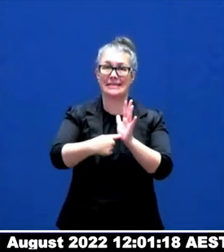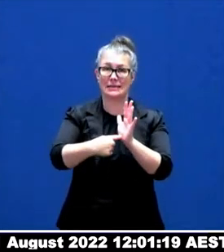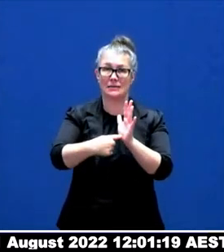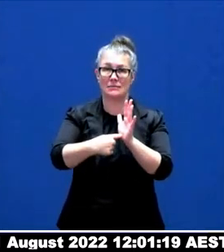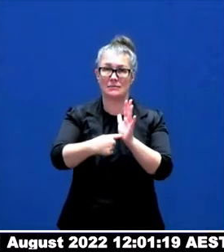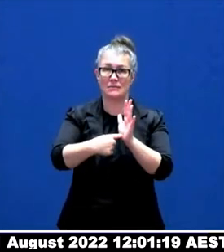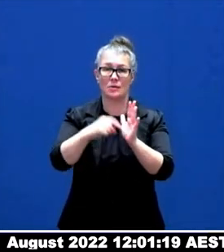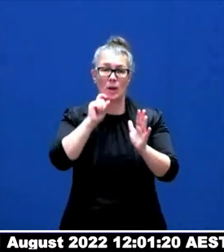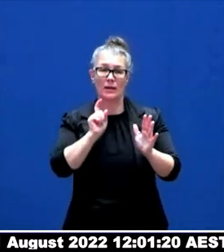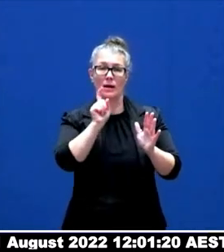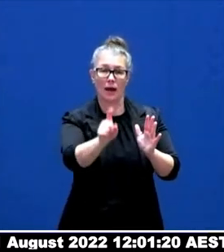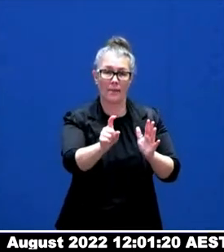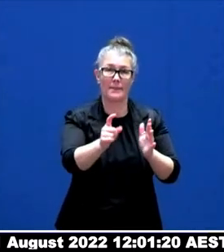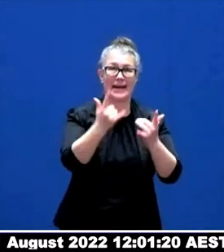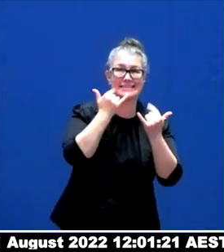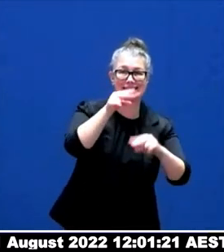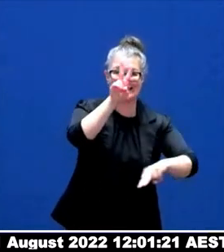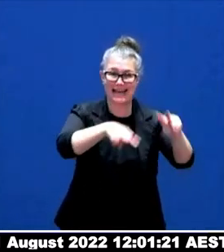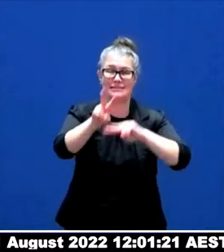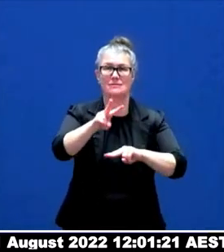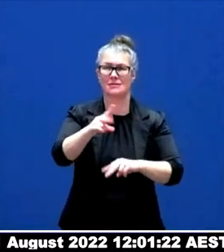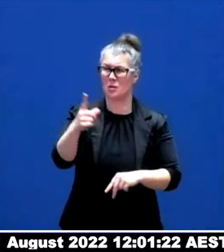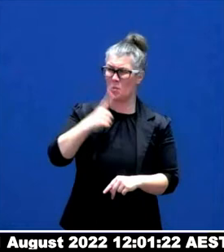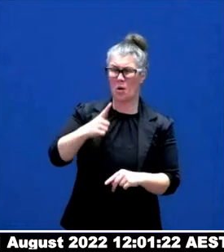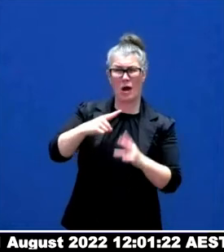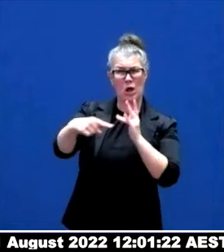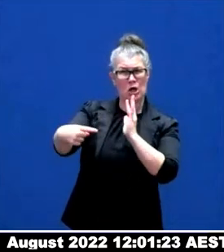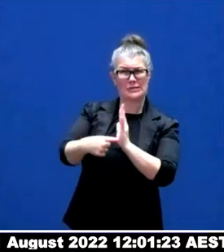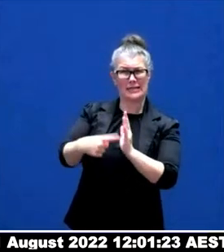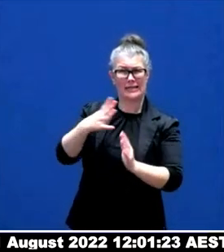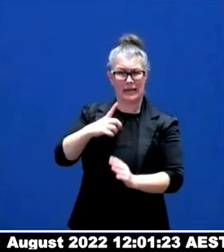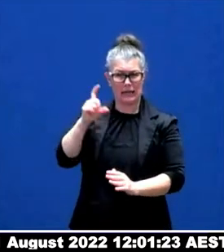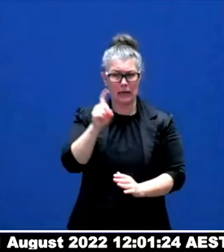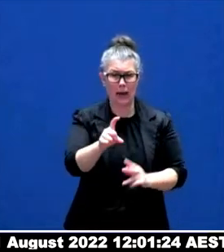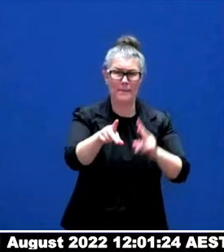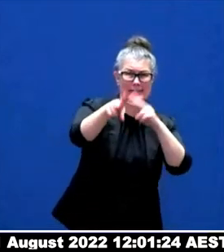And why do people need to have an occupational therapist assessment for either